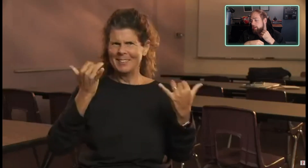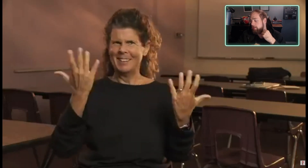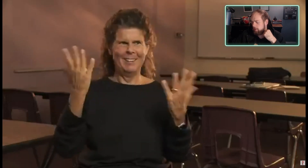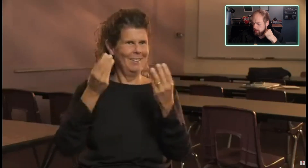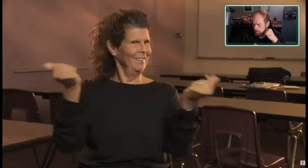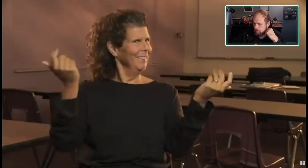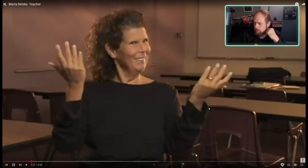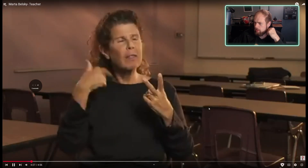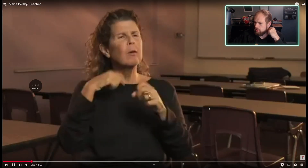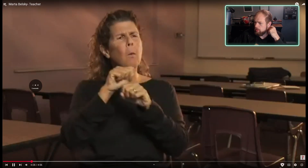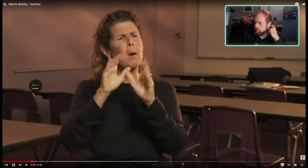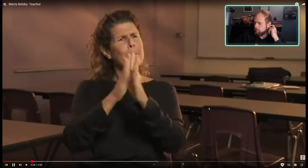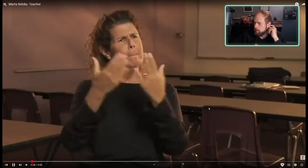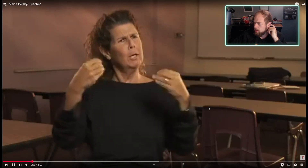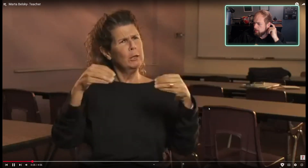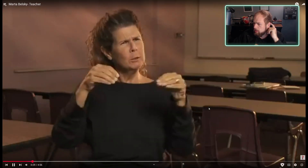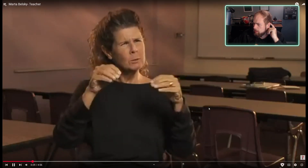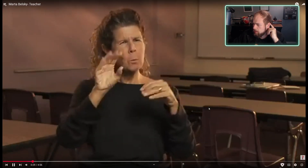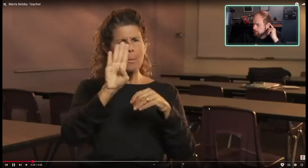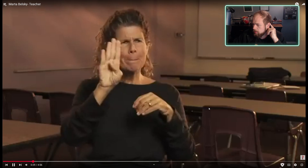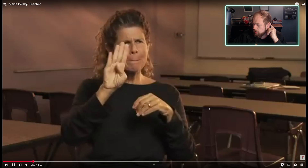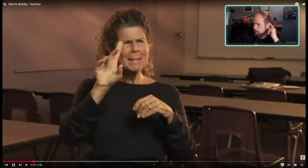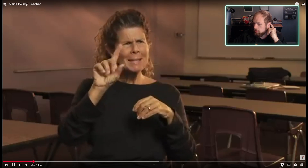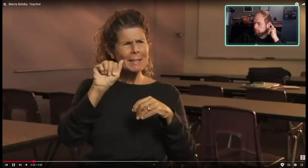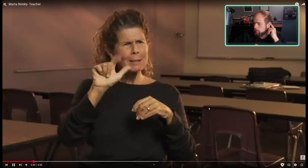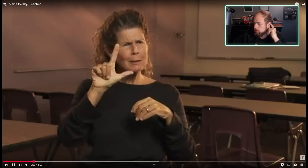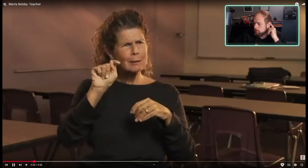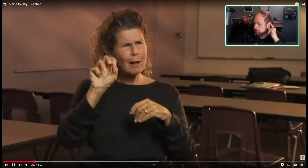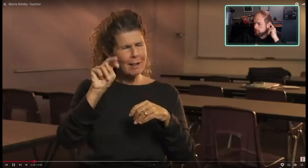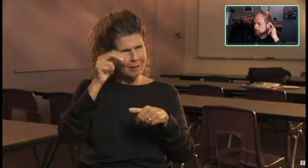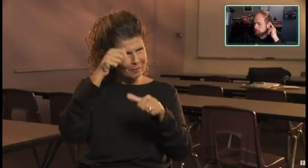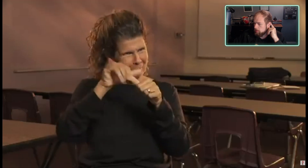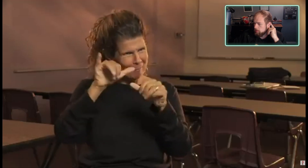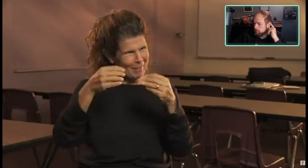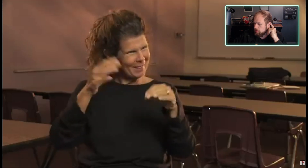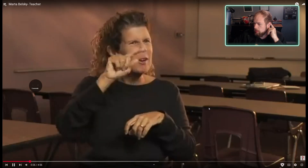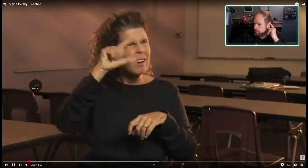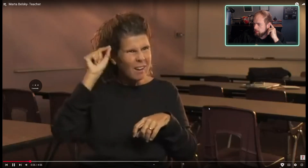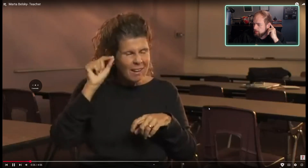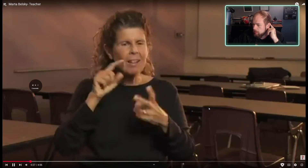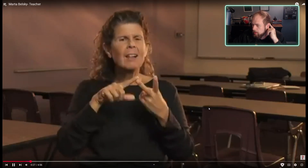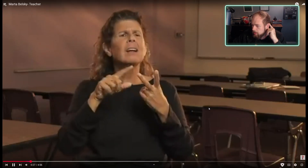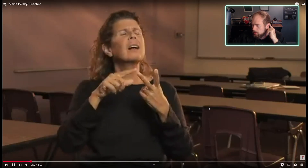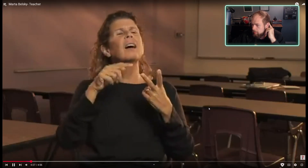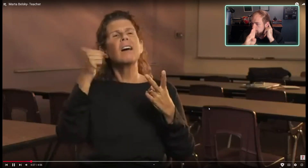I don't know what that is oh was a bookstore